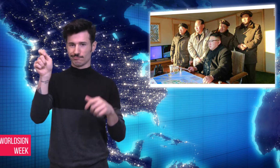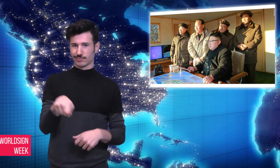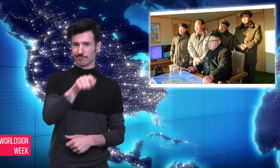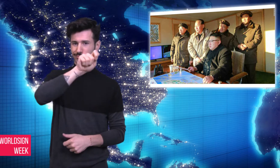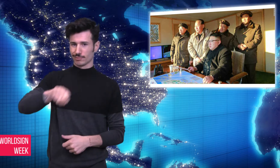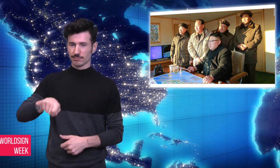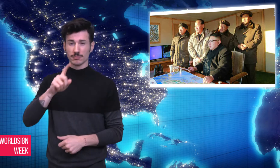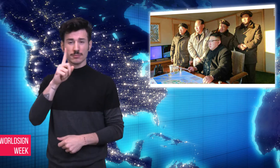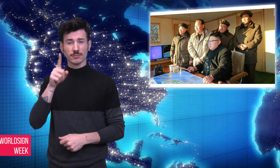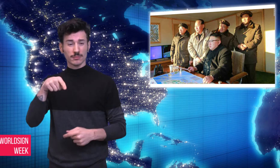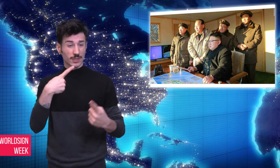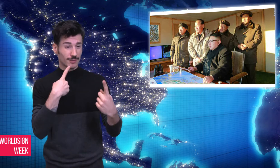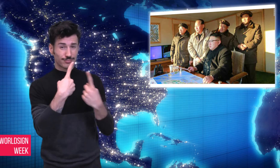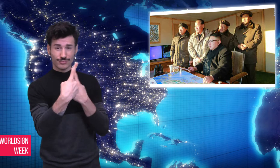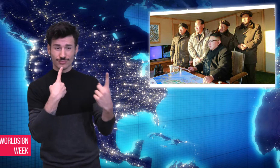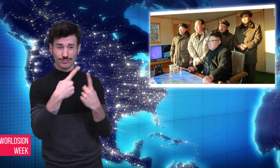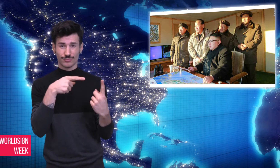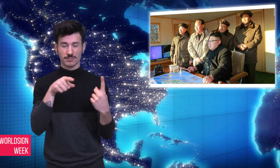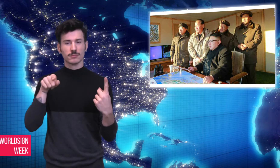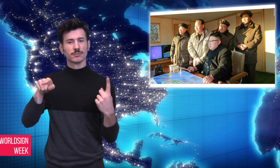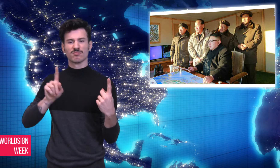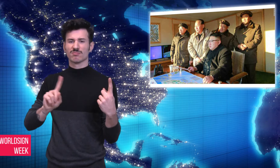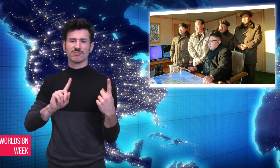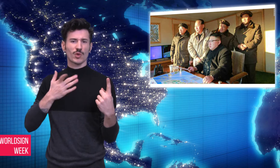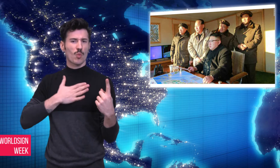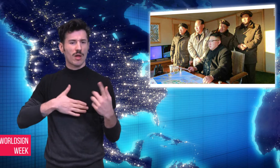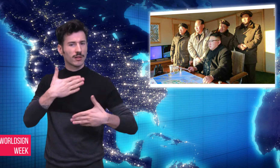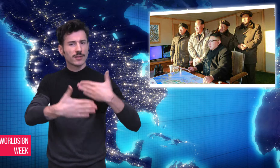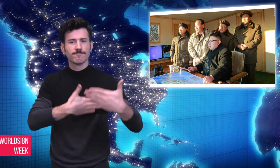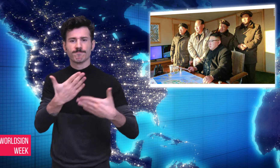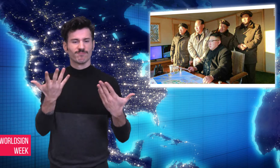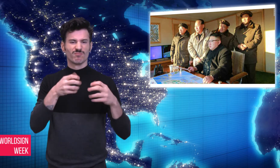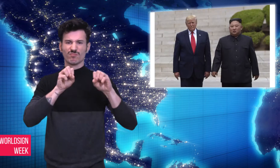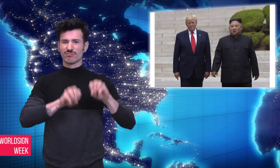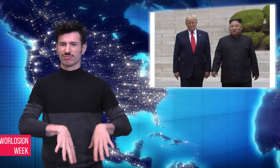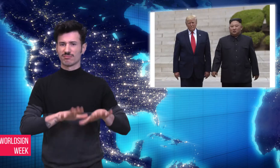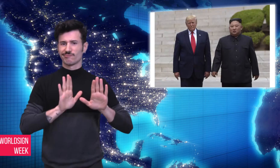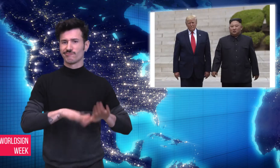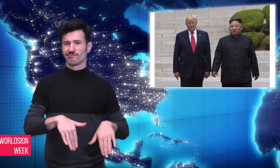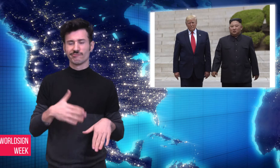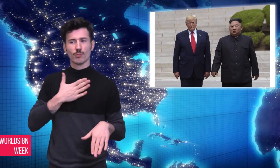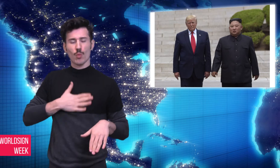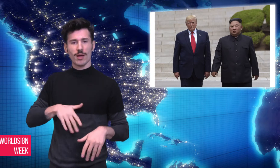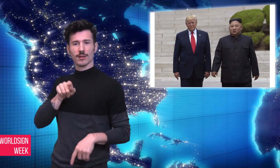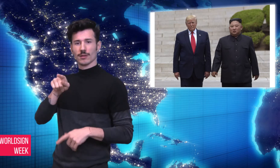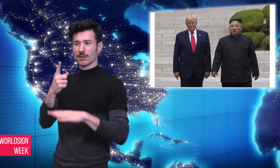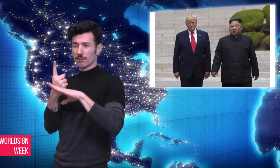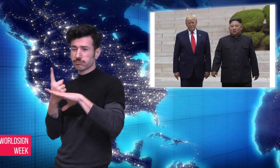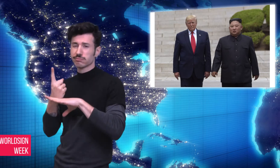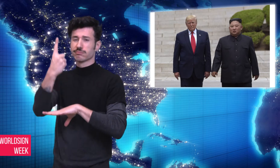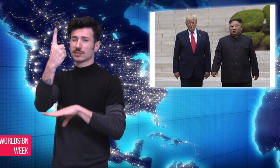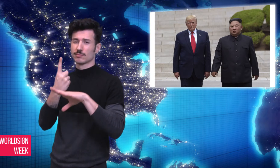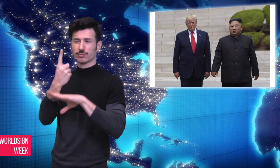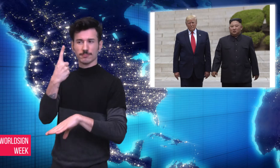denuclearization talks with the United States, and resume missile tests.